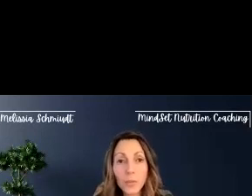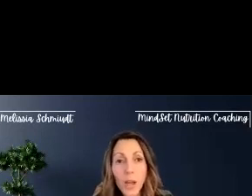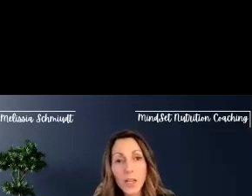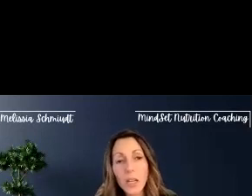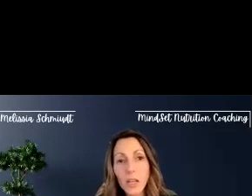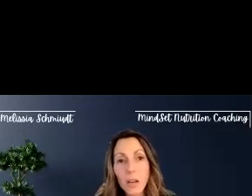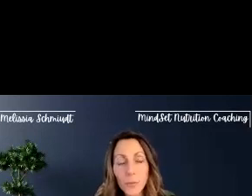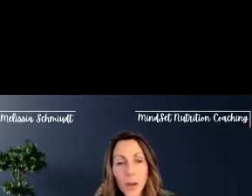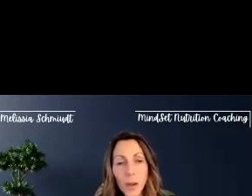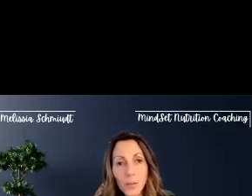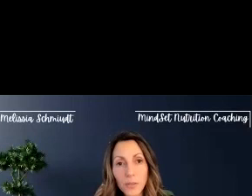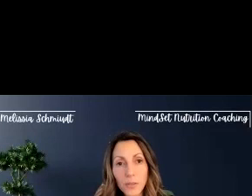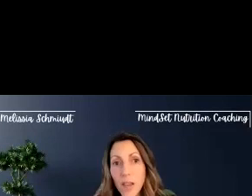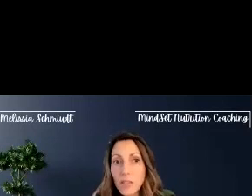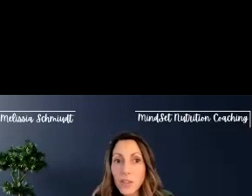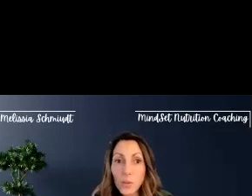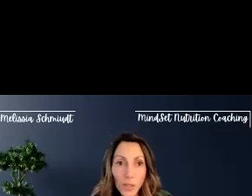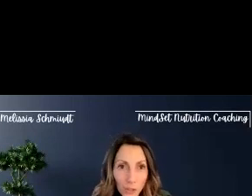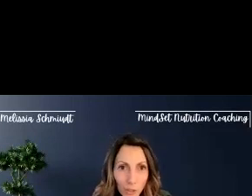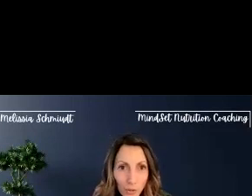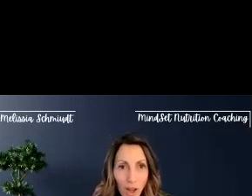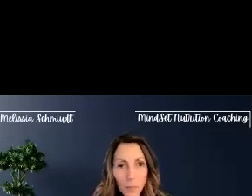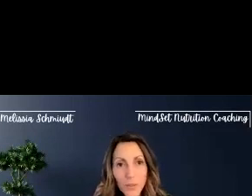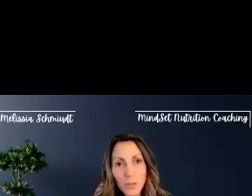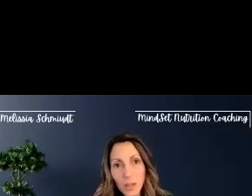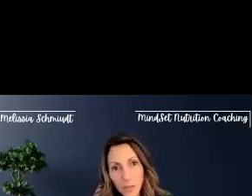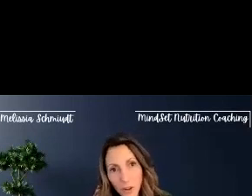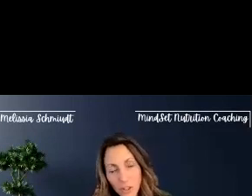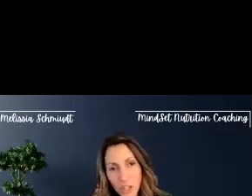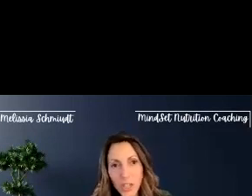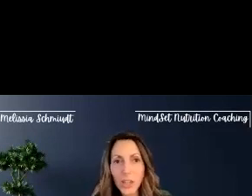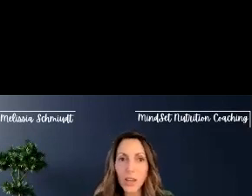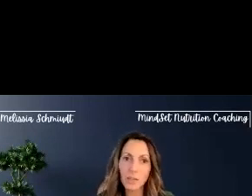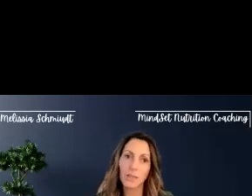So if you're not eating enough throughout the day, then your blood sugar drops. You get lethargic.